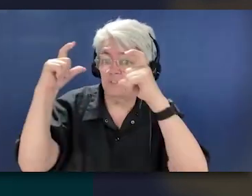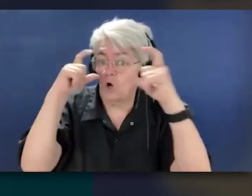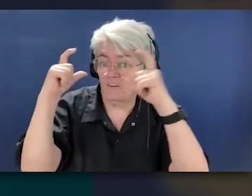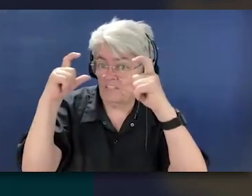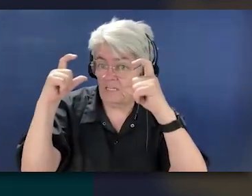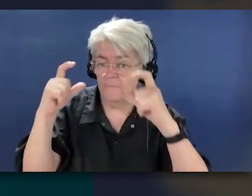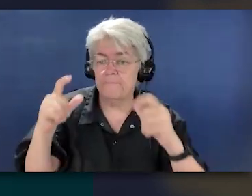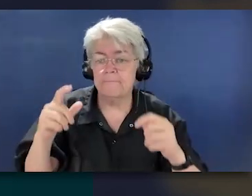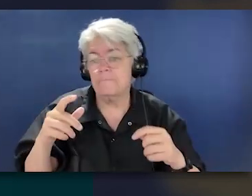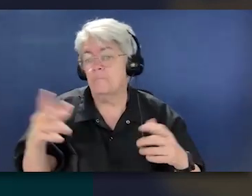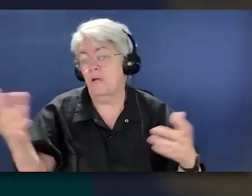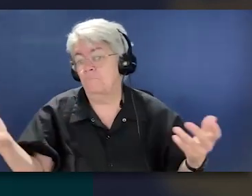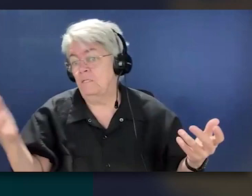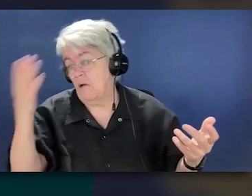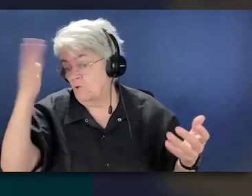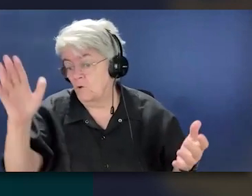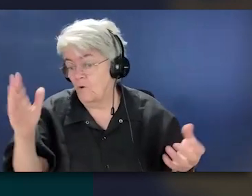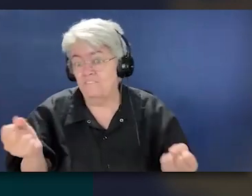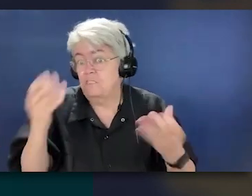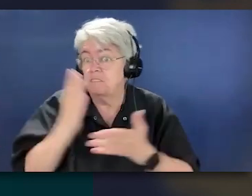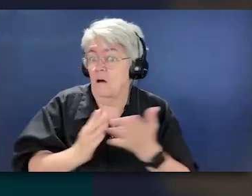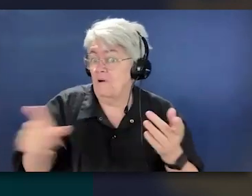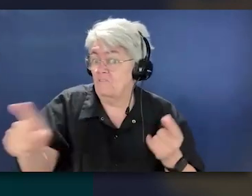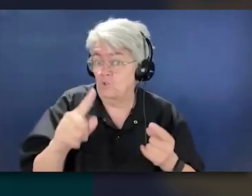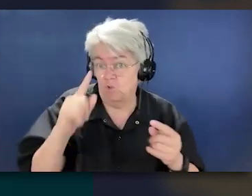right? And maybe, I don’t know if there are folks in this room who teach, but she said,